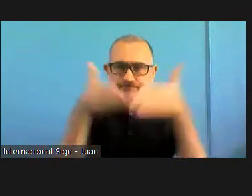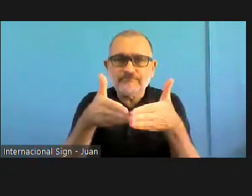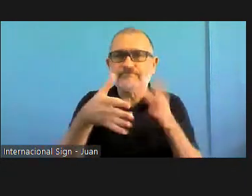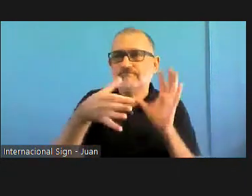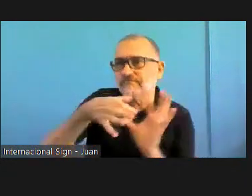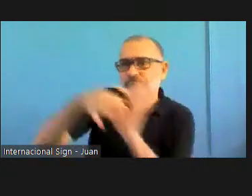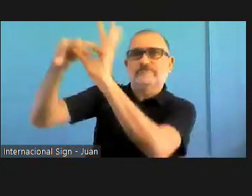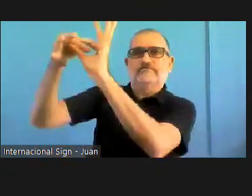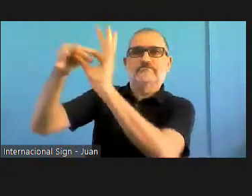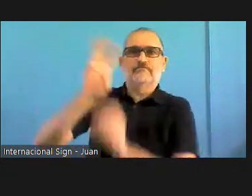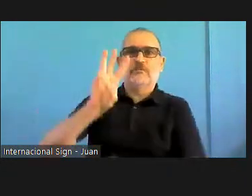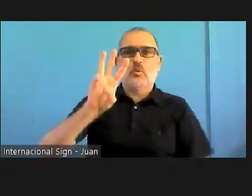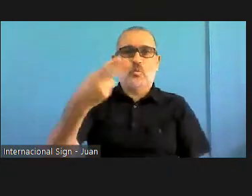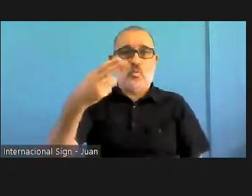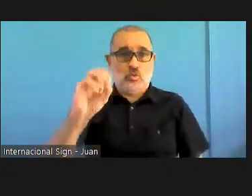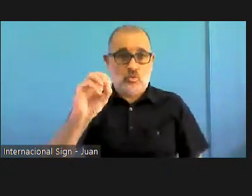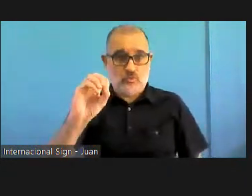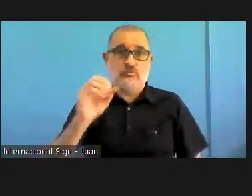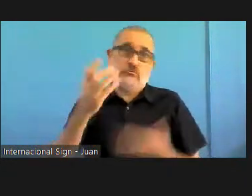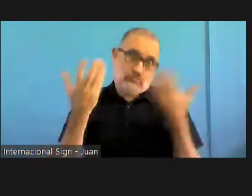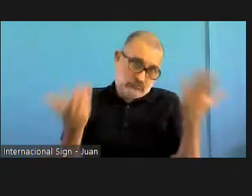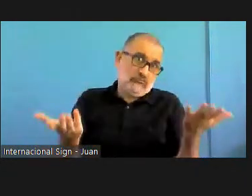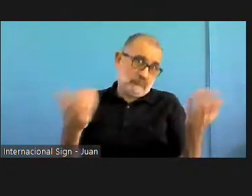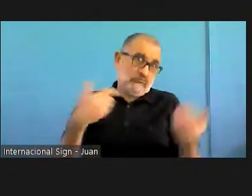Good morning, Minister Tufton.